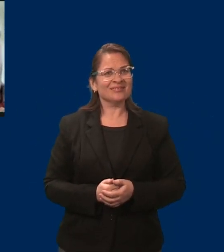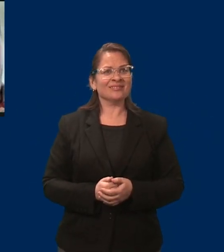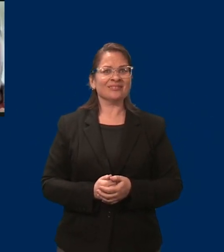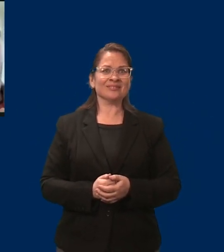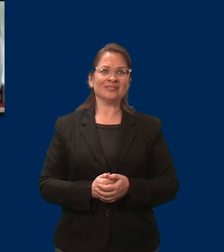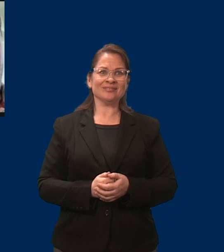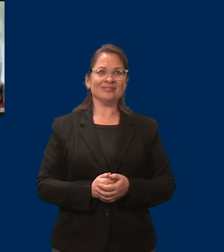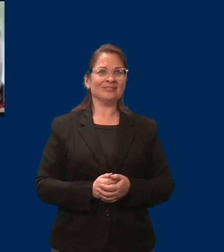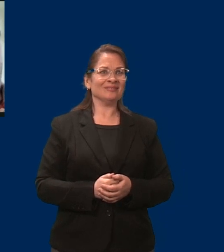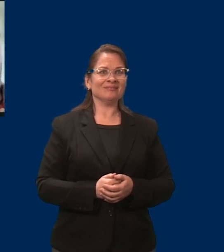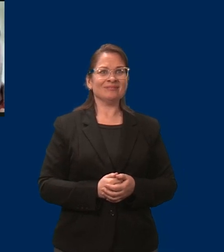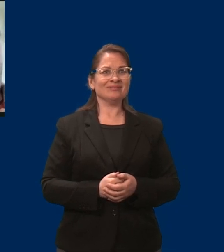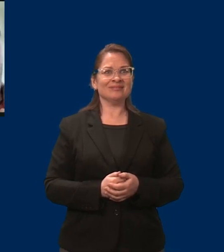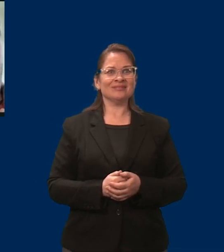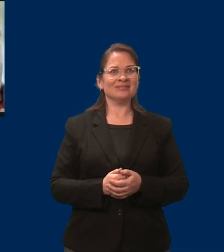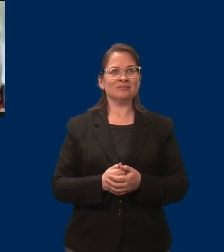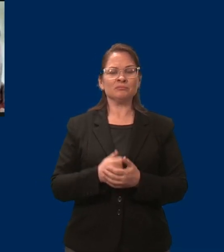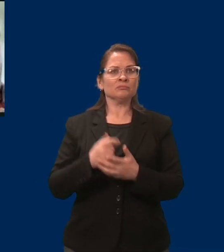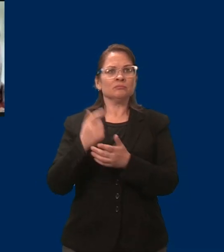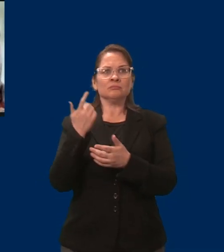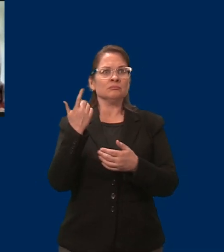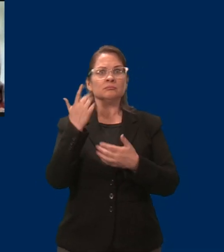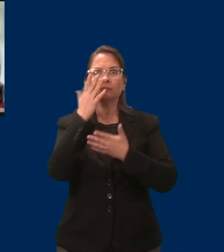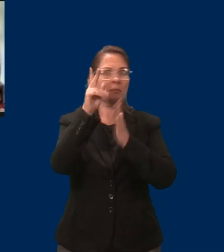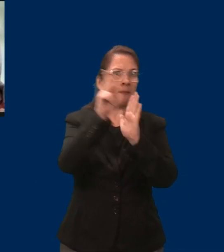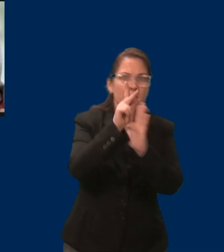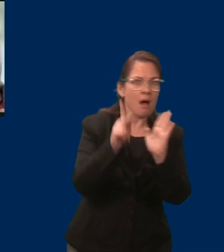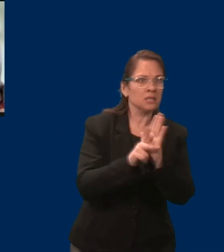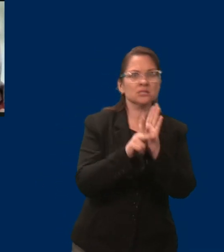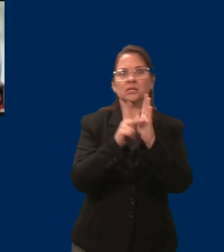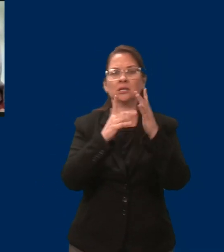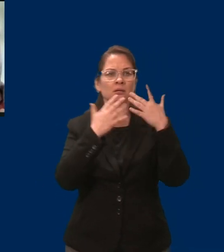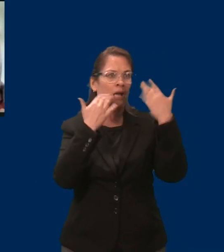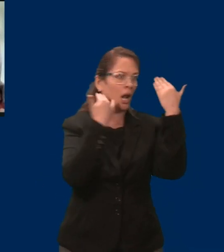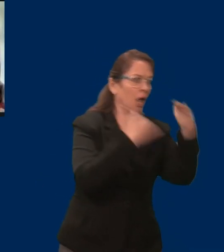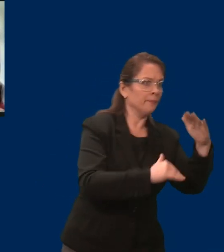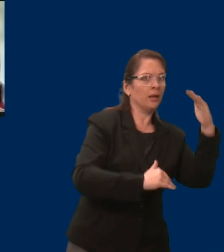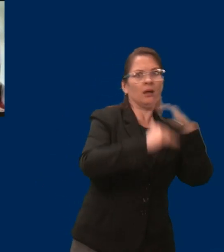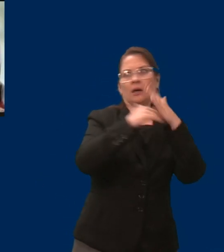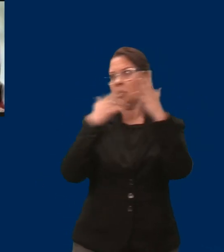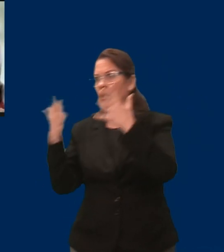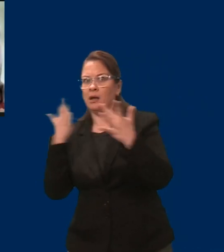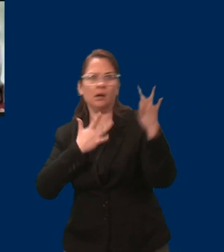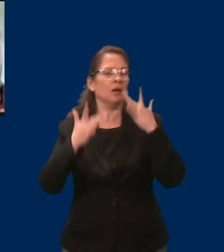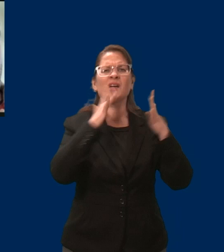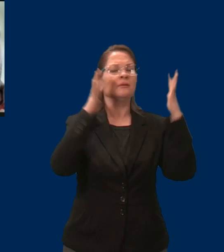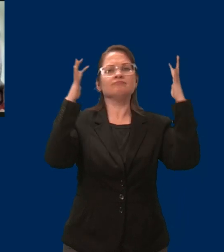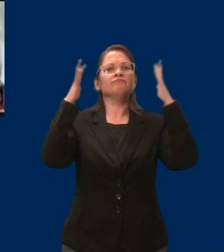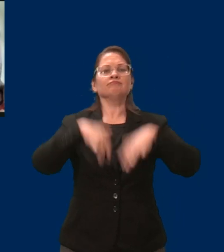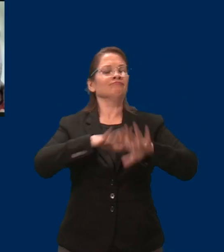I think now, having probably a better chairman, maybe he can get something accomplished there. So go, John. And I'll help you.